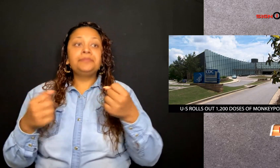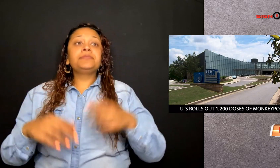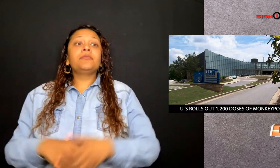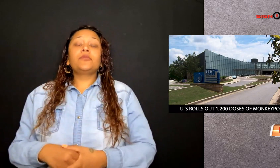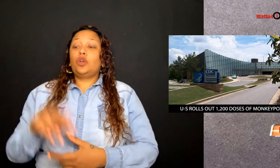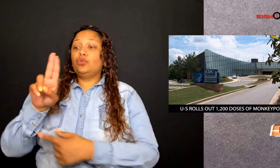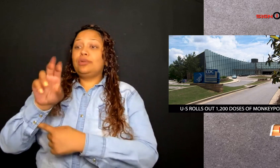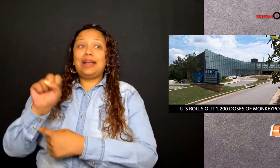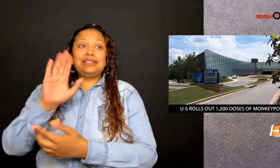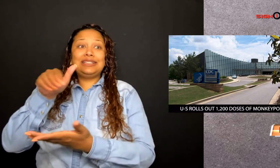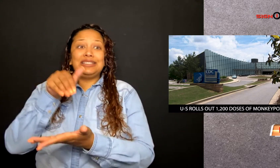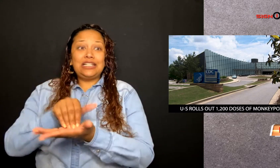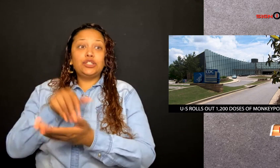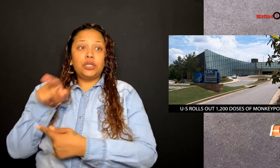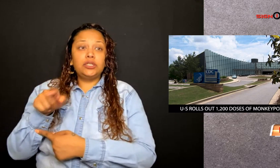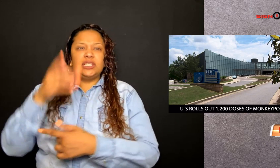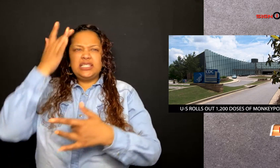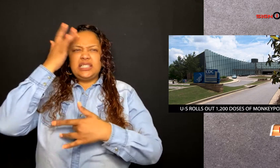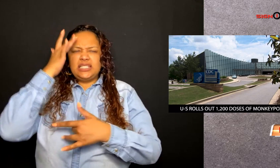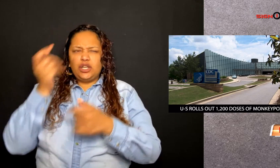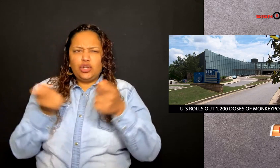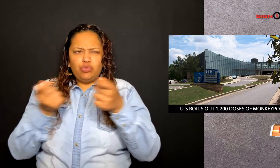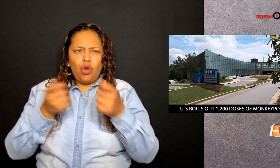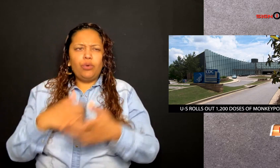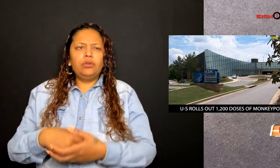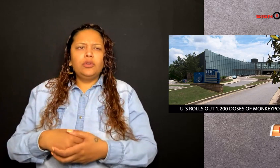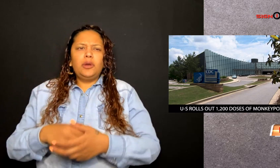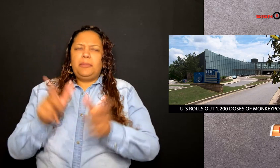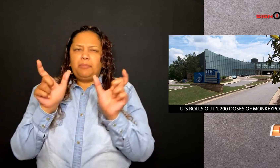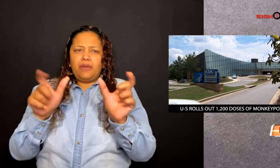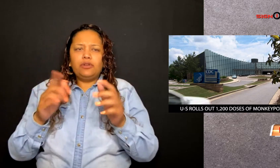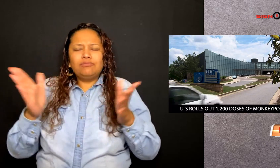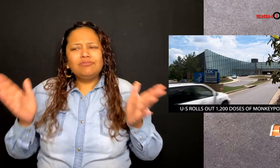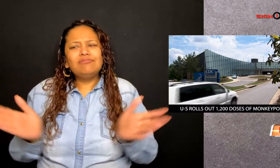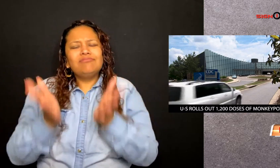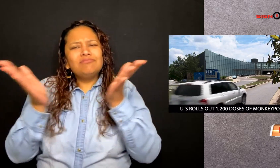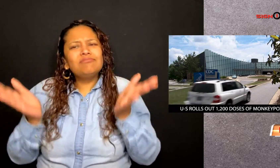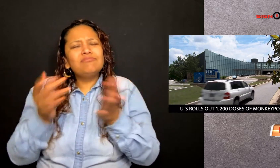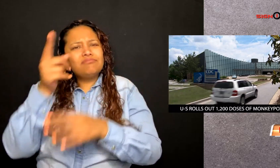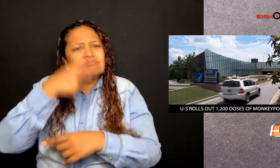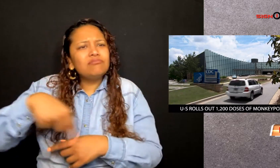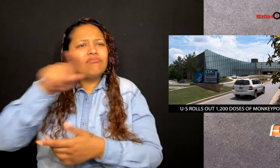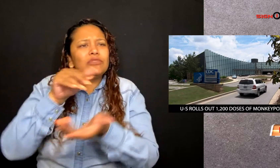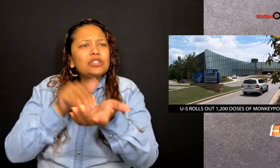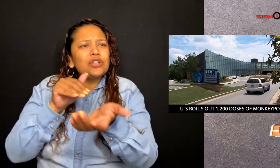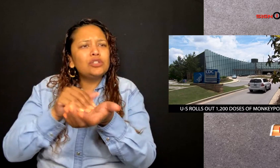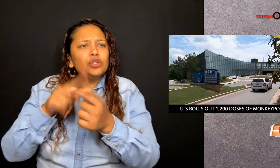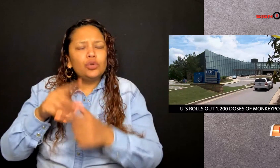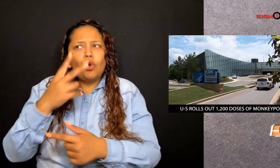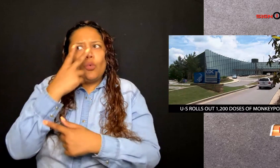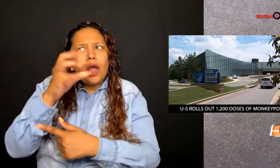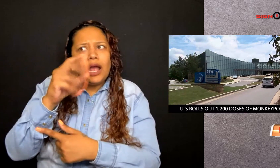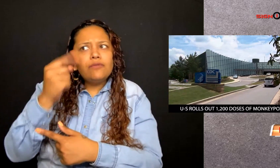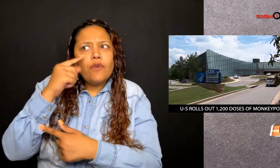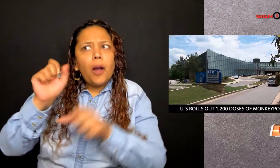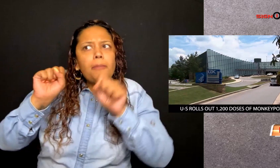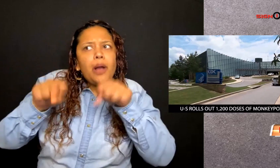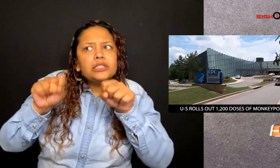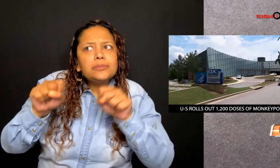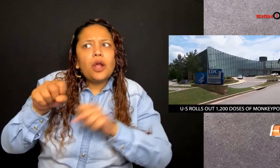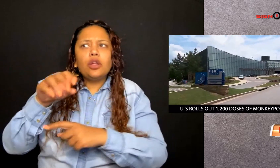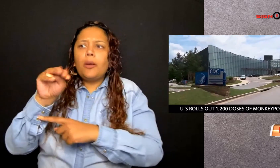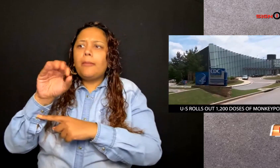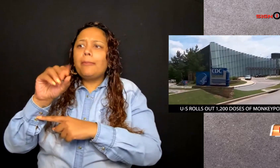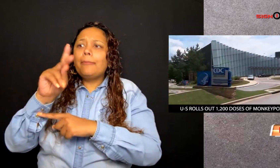or have recovered the US Centers for Disease Control and Prevention is urging doctors to